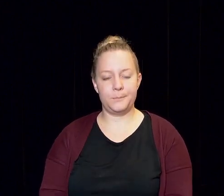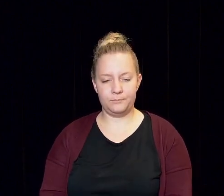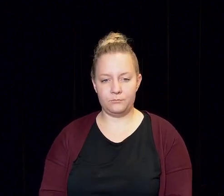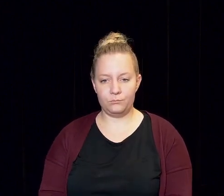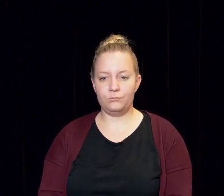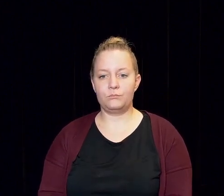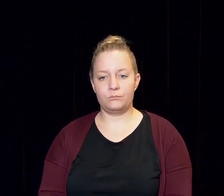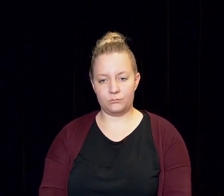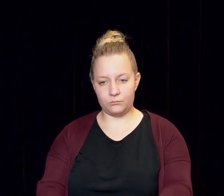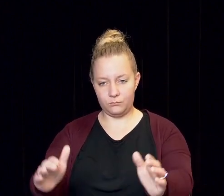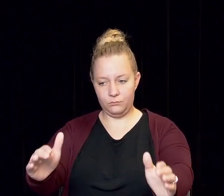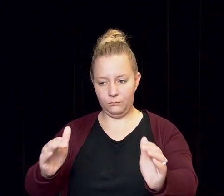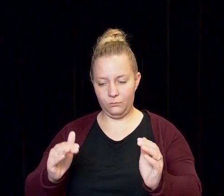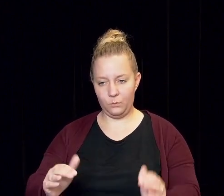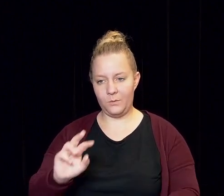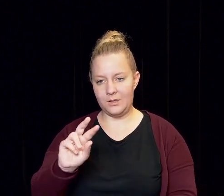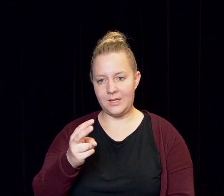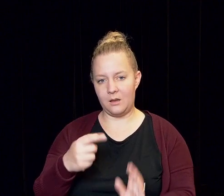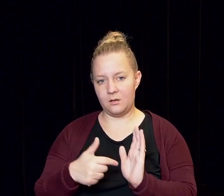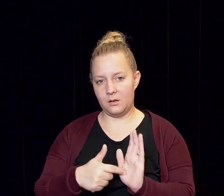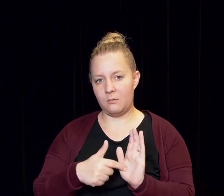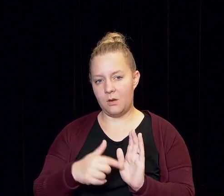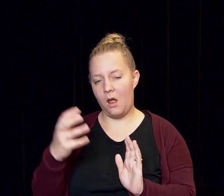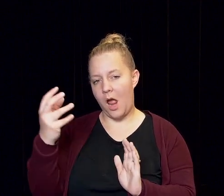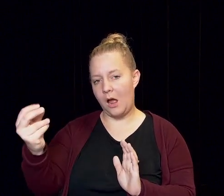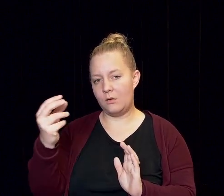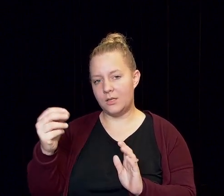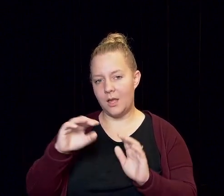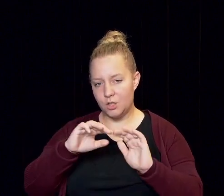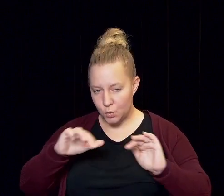Okay, the second example was about an outdoor swimming pool that cost $8 per day